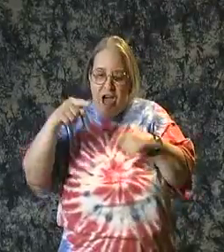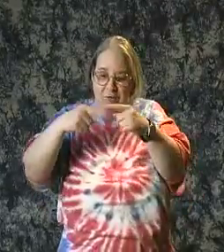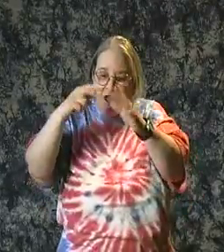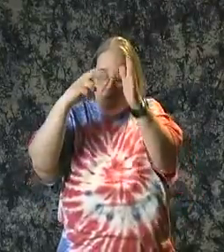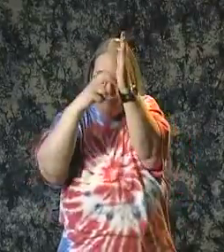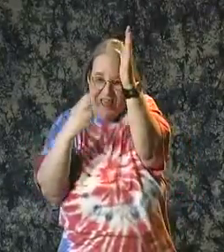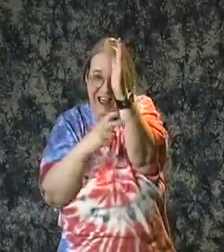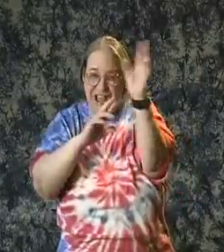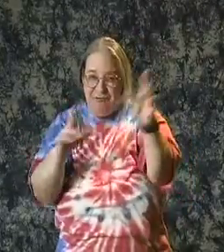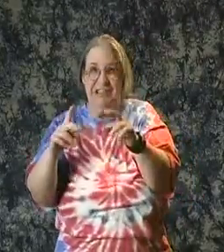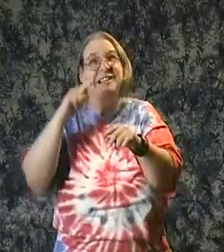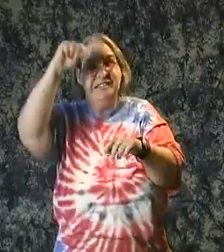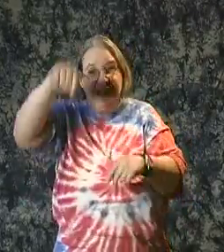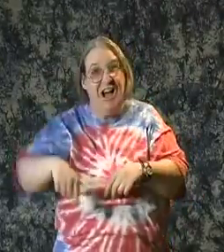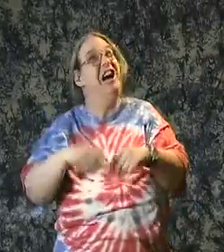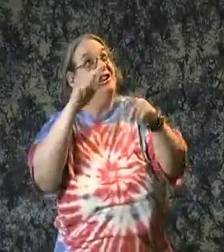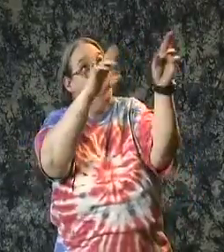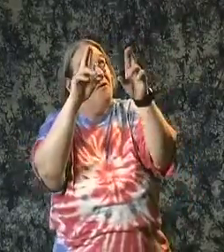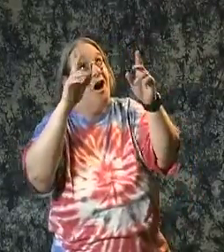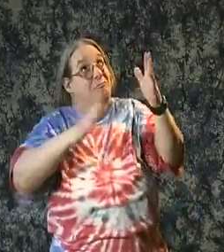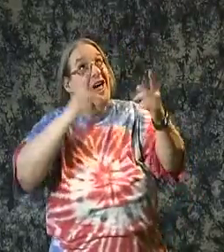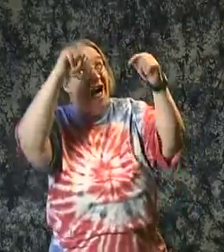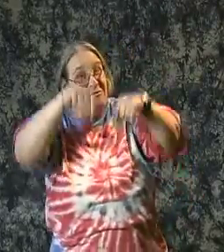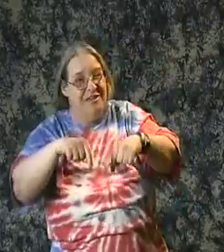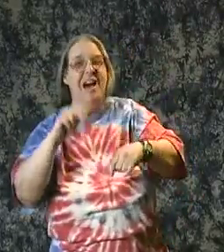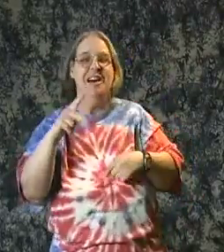And, then I had to go back down. So, holding on to the rope,